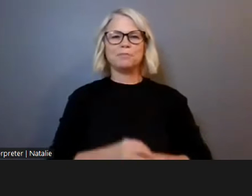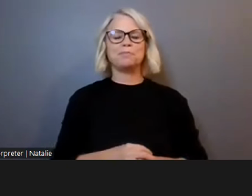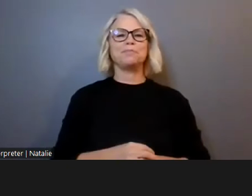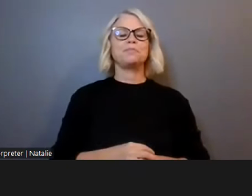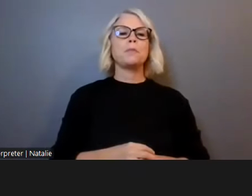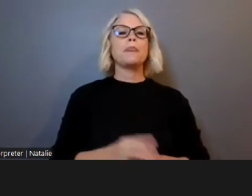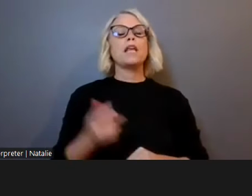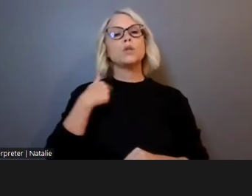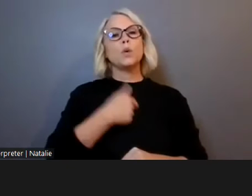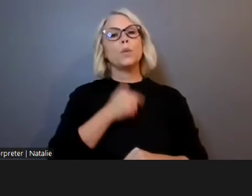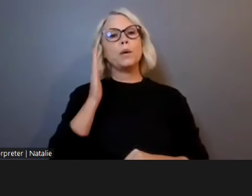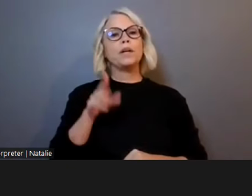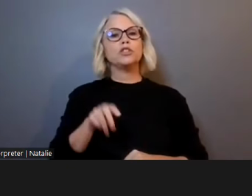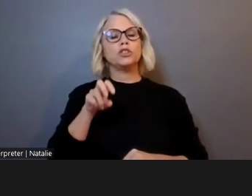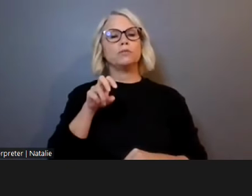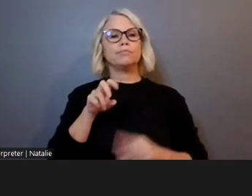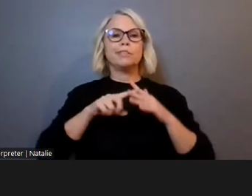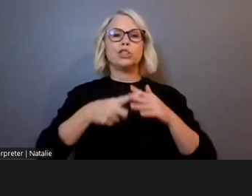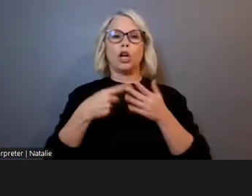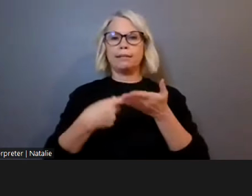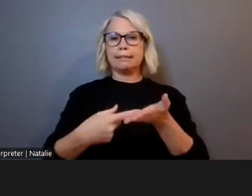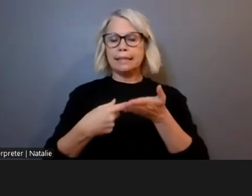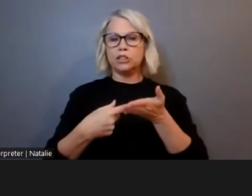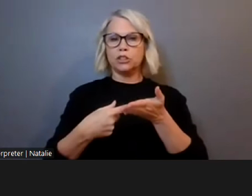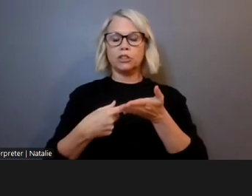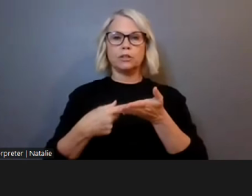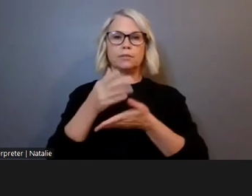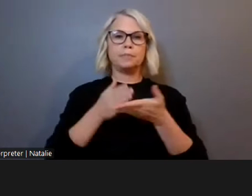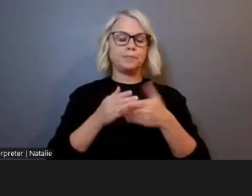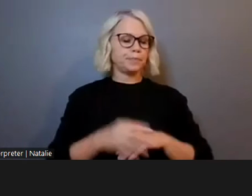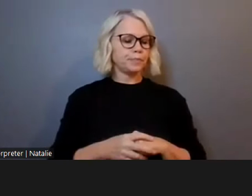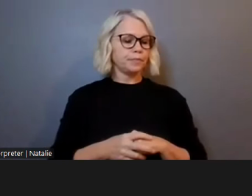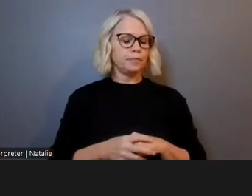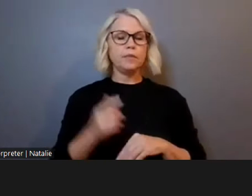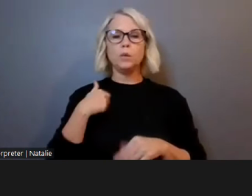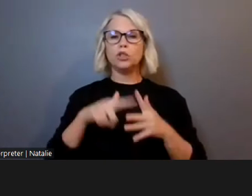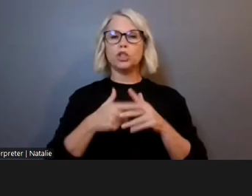We are going to jump into our discussion session and we are going to start with Timothy Gablehouse